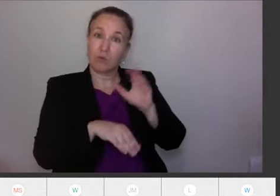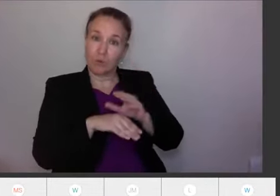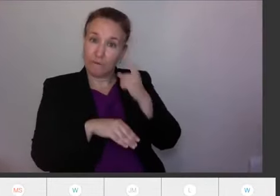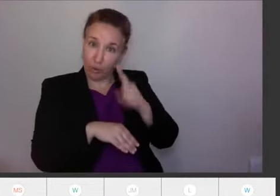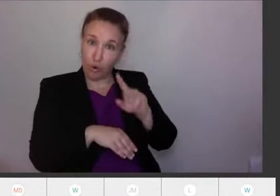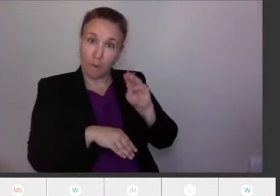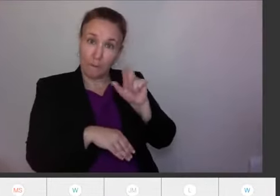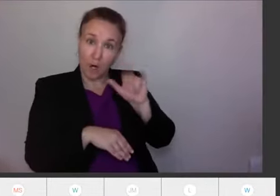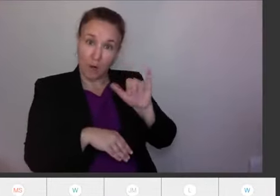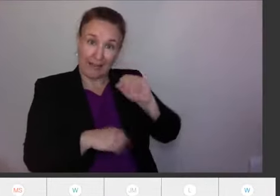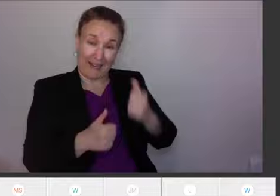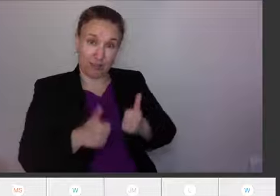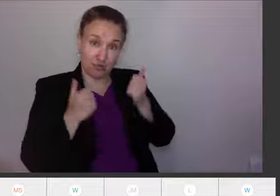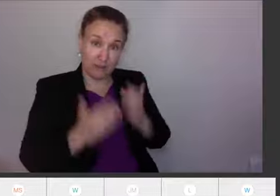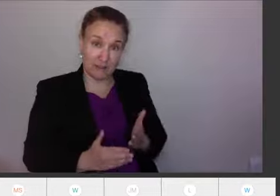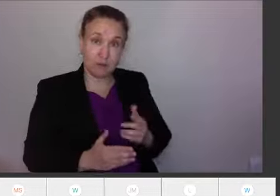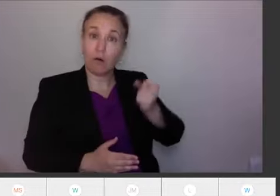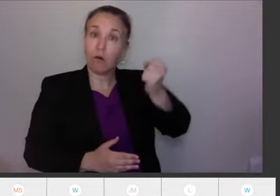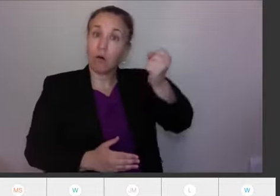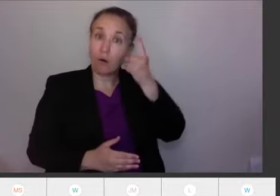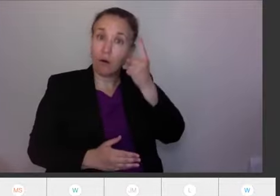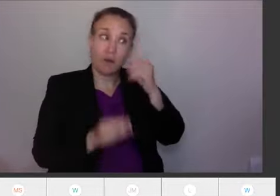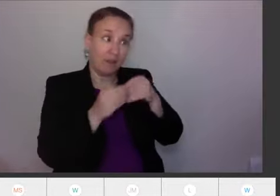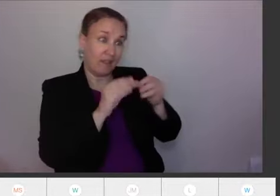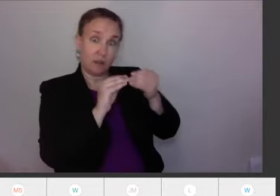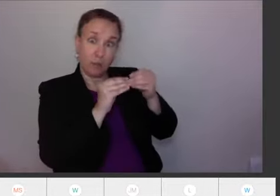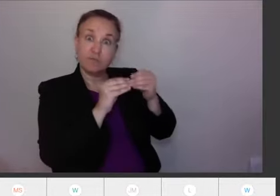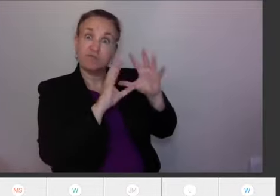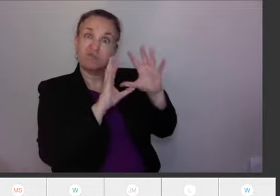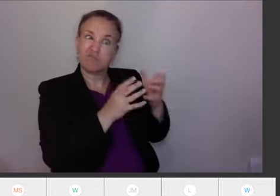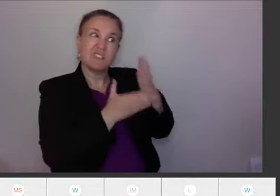but there are people in that number that have been tested more than once